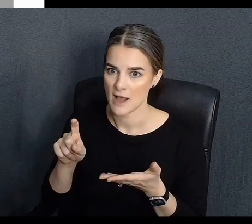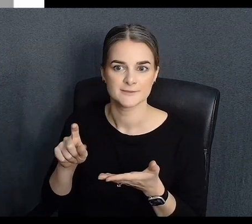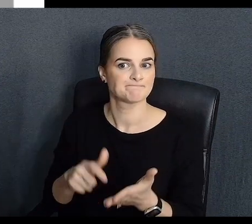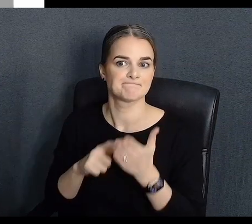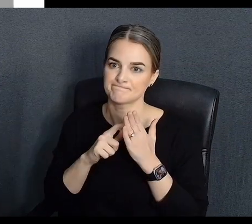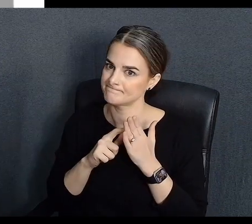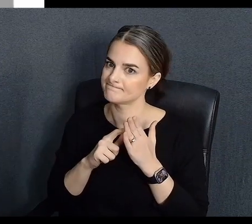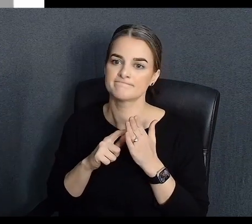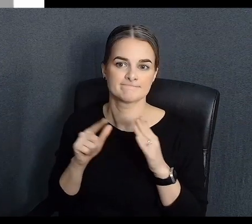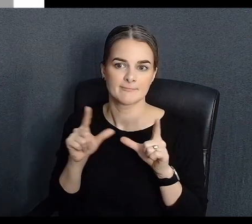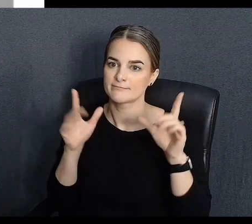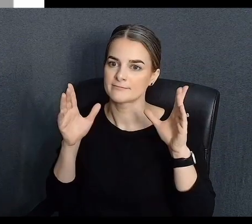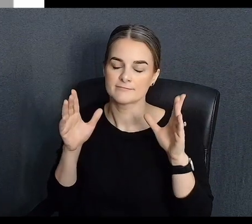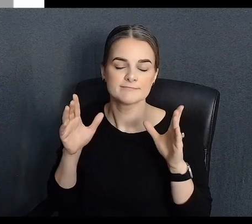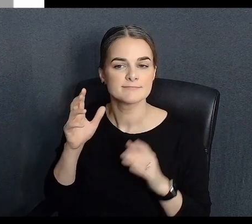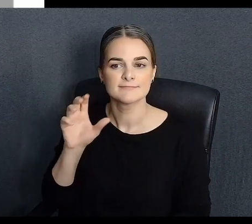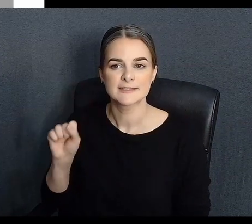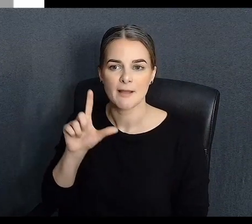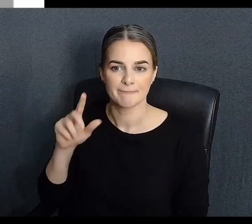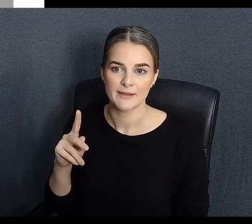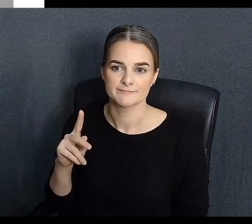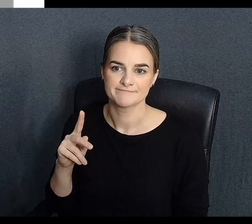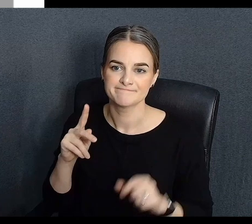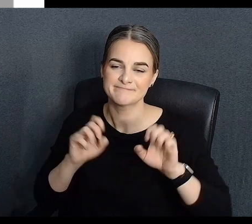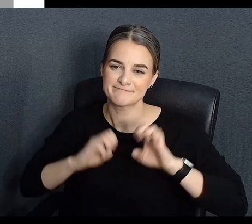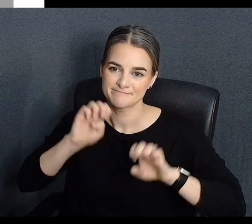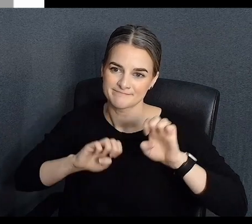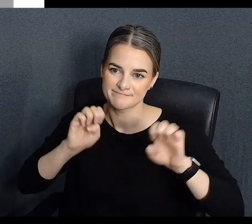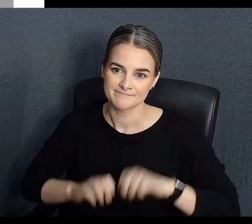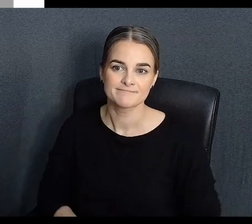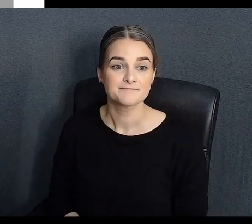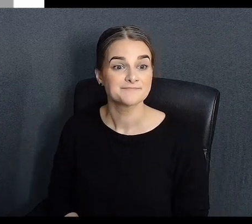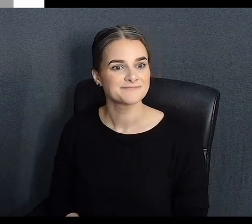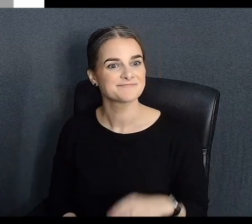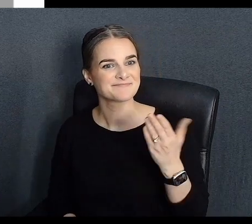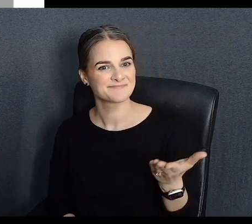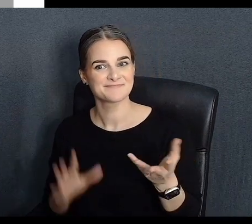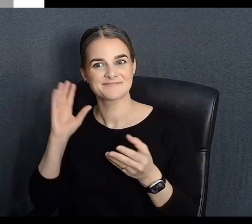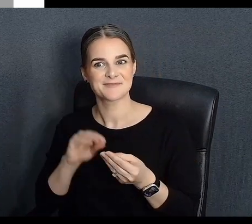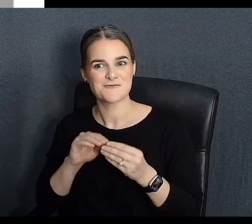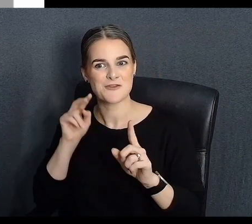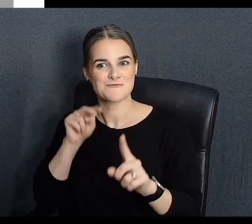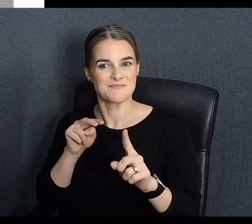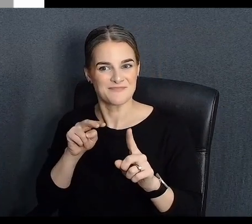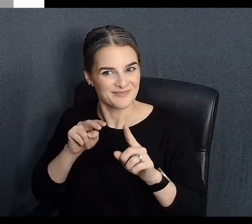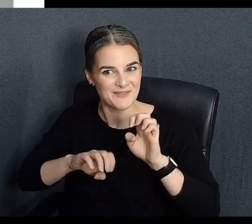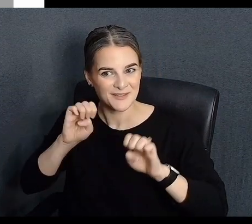So here's just a visual to go over that evaluation process. We're going to gather that information.